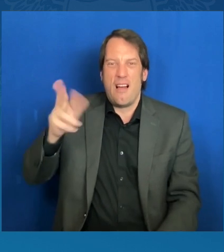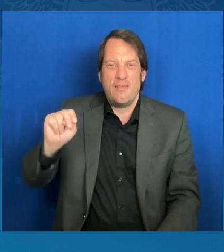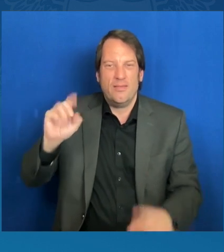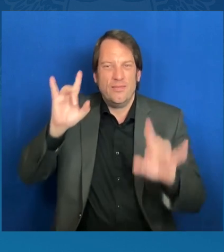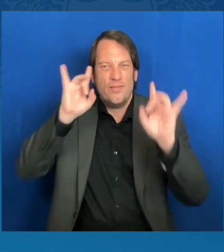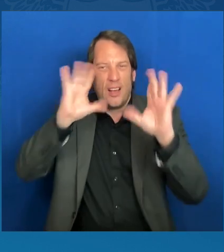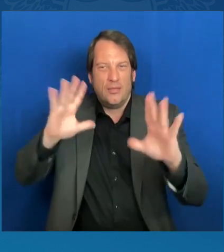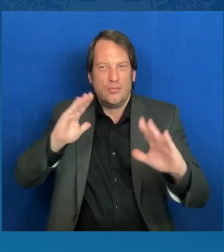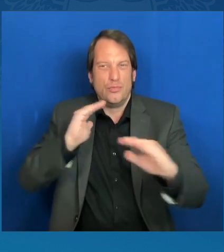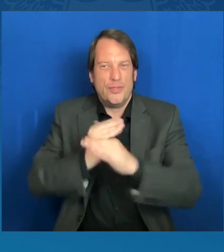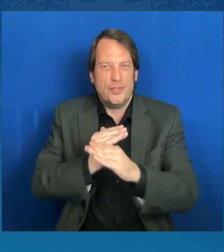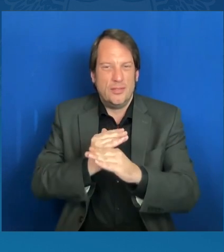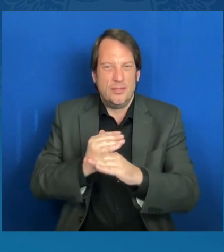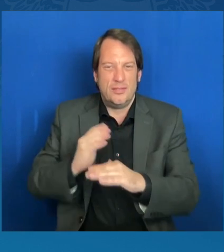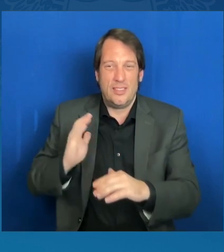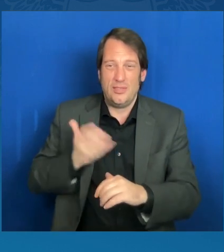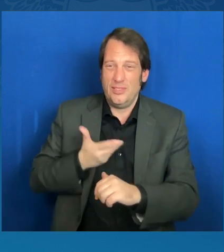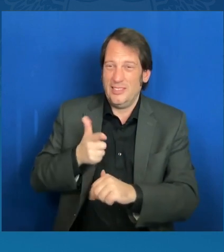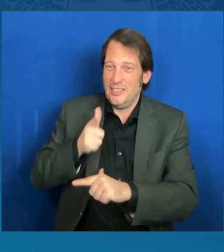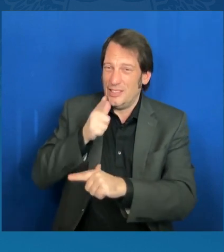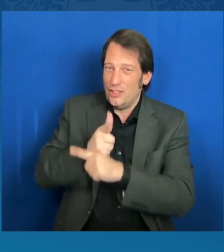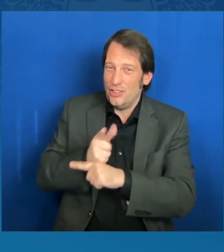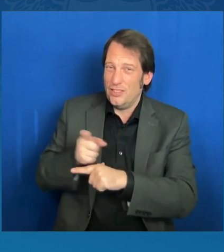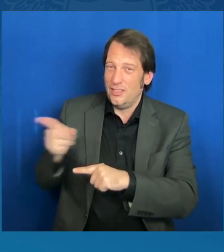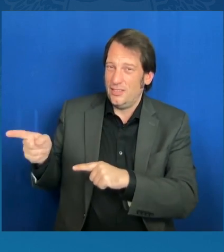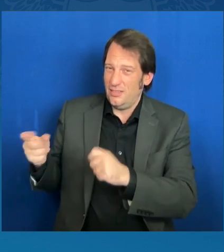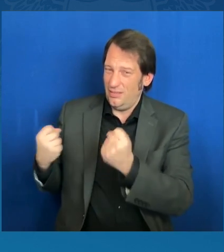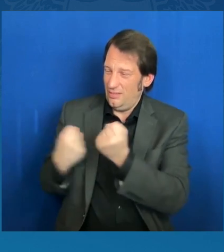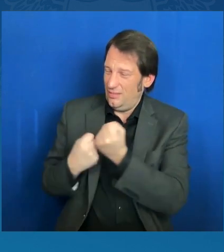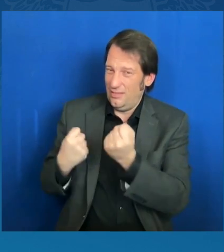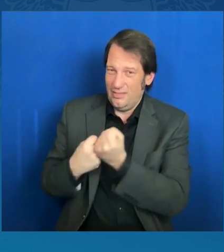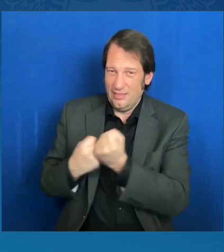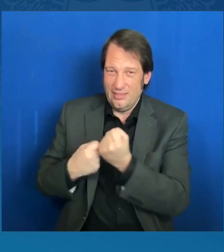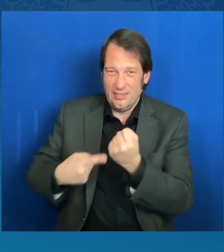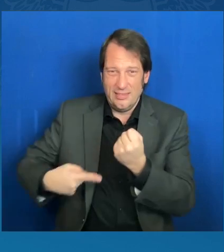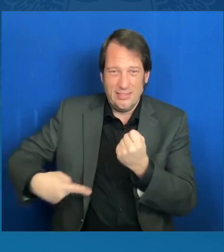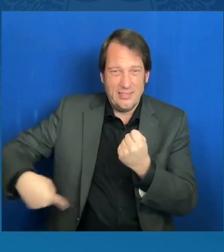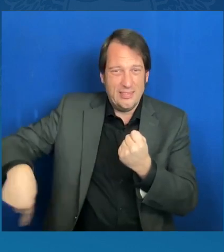None other than our Vice President, Vice President Kamala Harris.